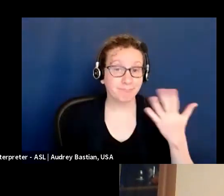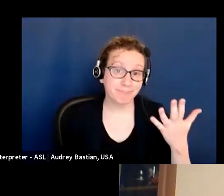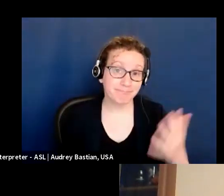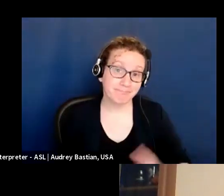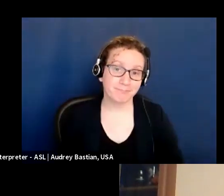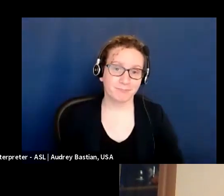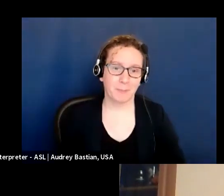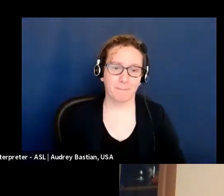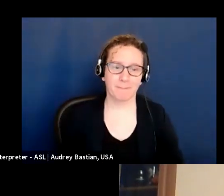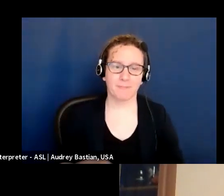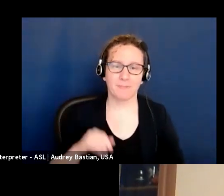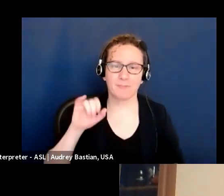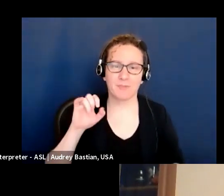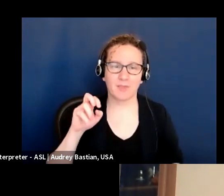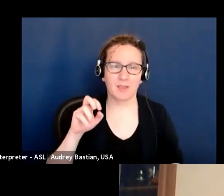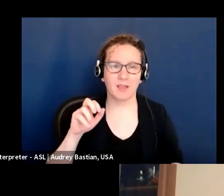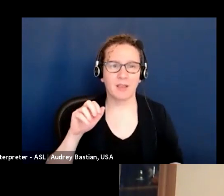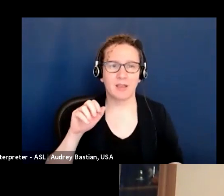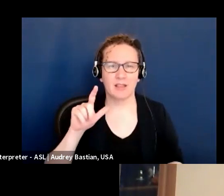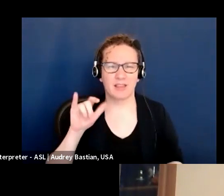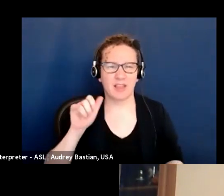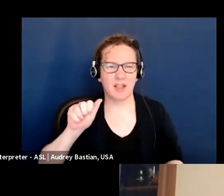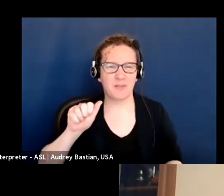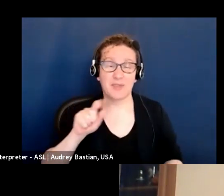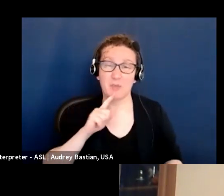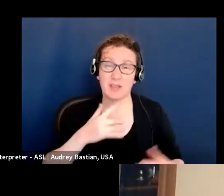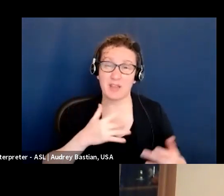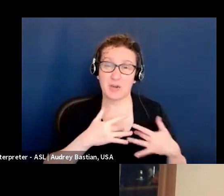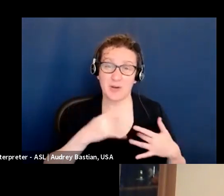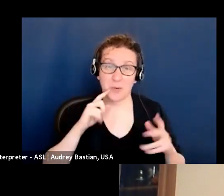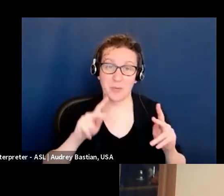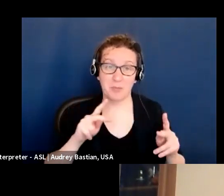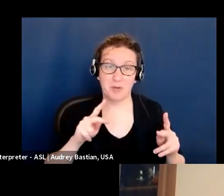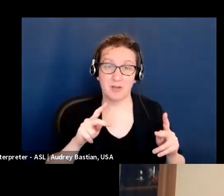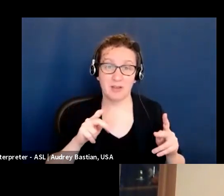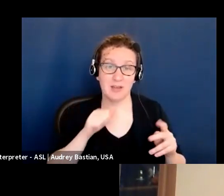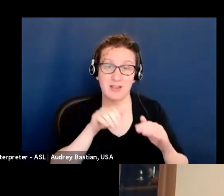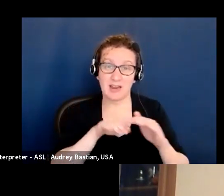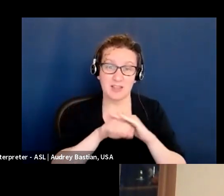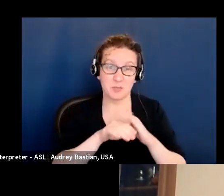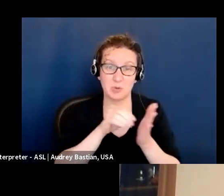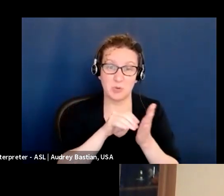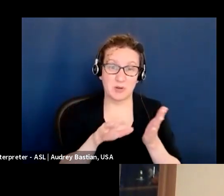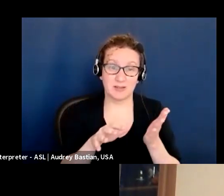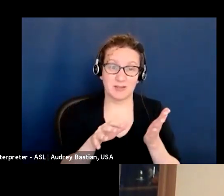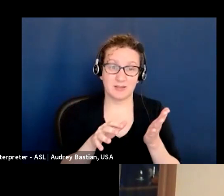And that's concerning for people, it's not accessible for students that are a low